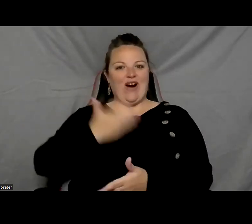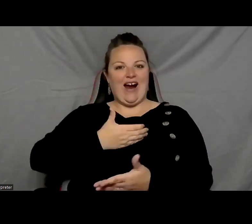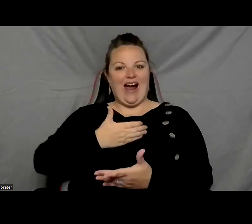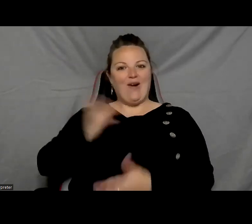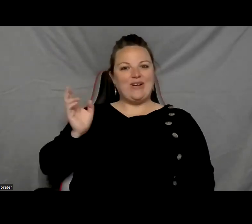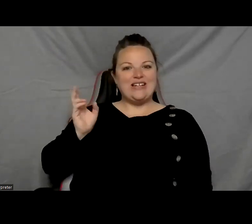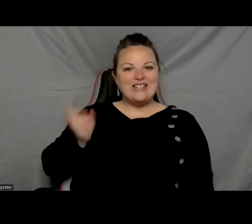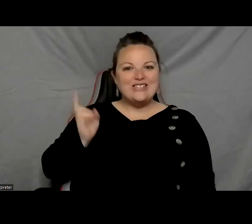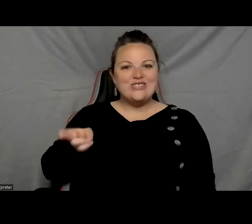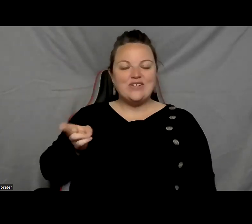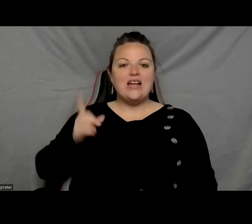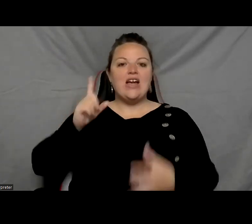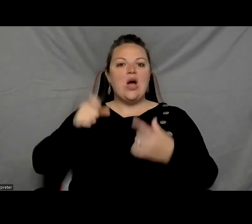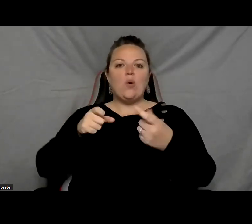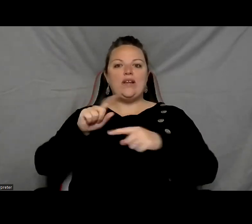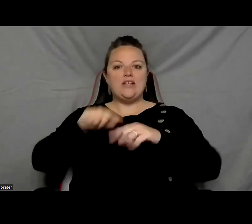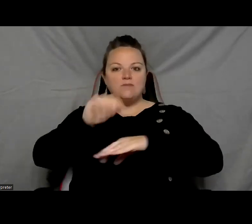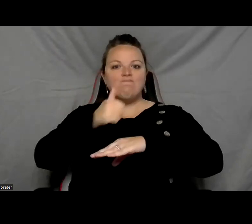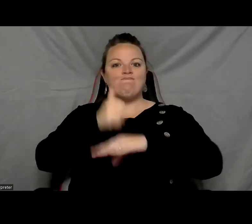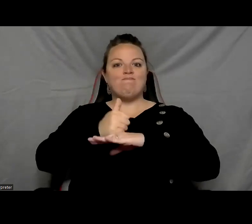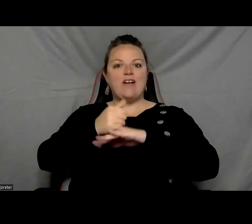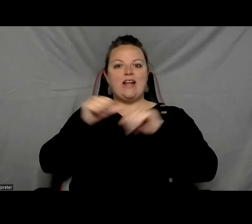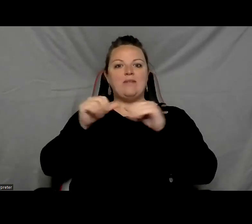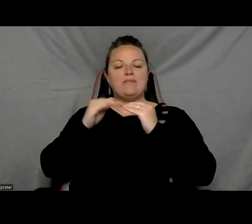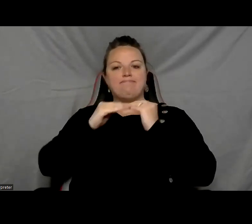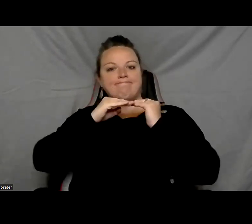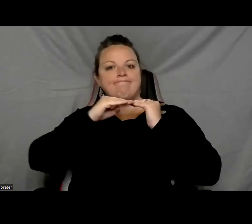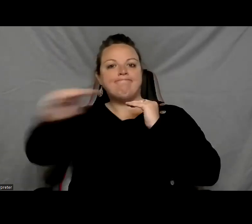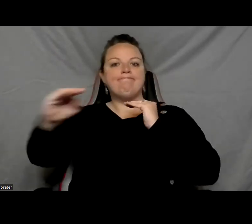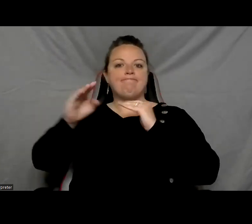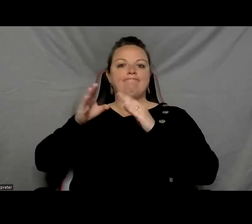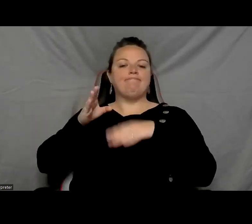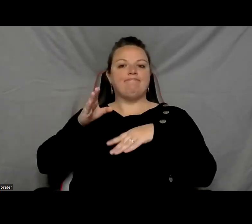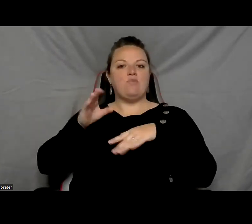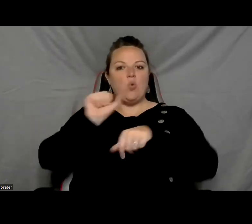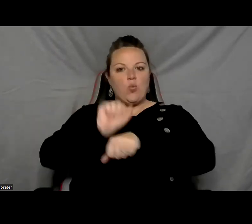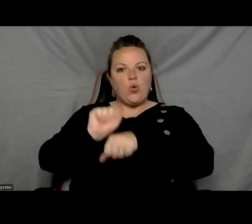and sustainable workforce of dedicated professionals who really want to do this work.